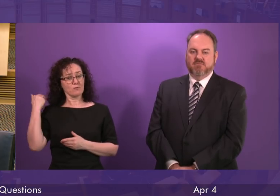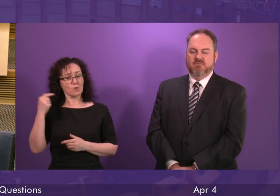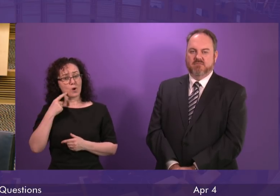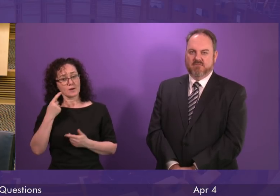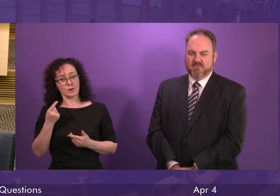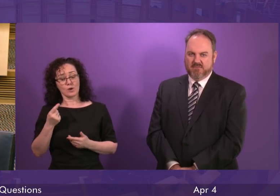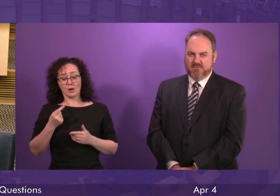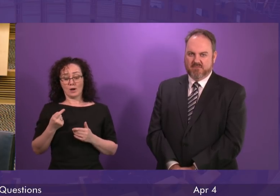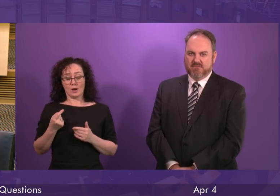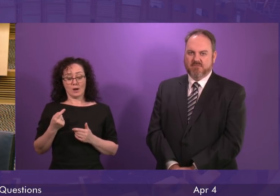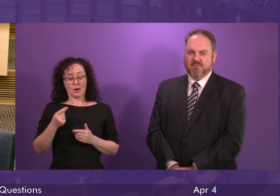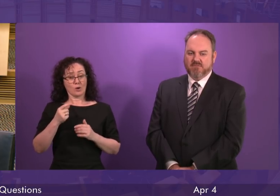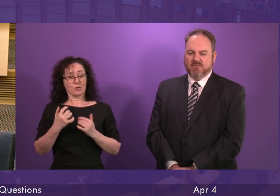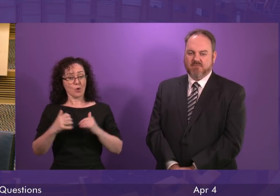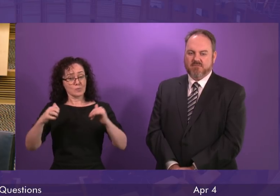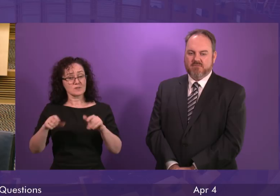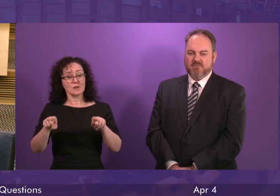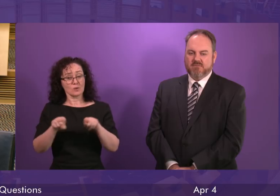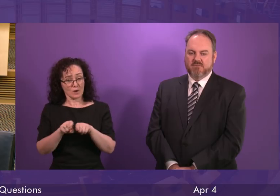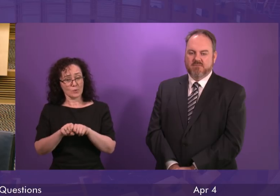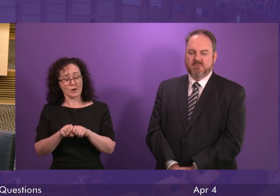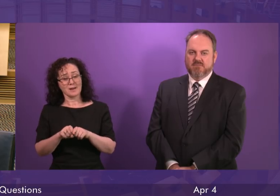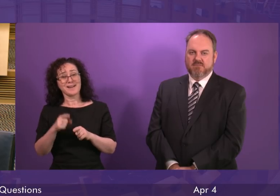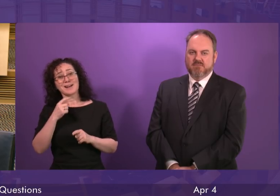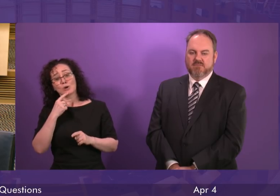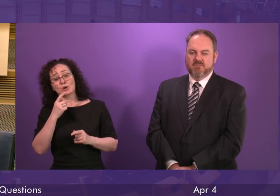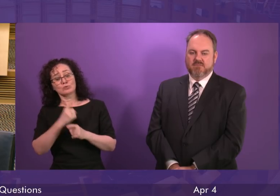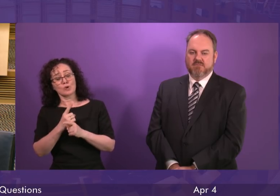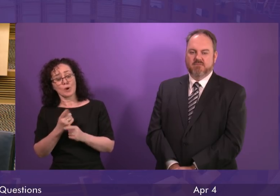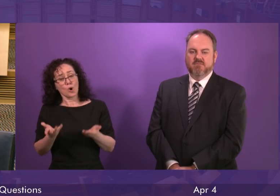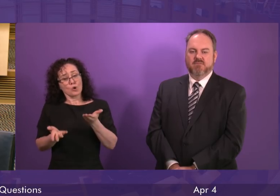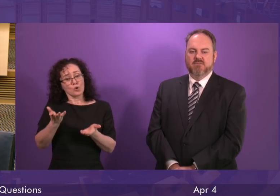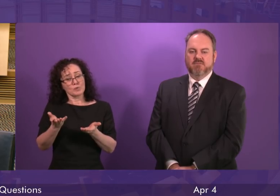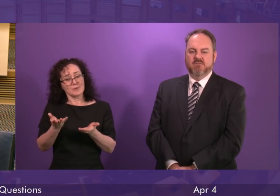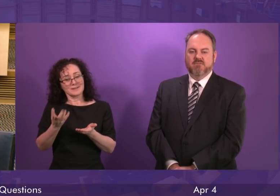for this in the House of Commons on Monday night—a single market/customs union compromise, but that is not my preference.